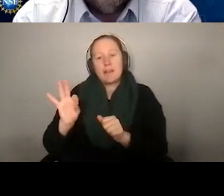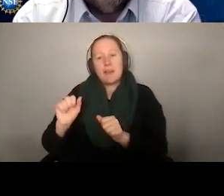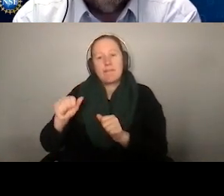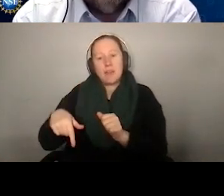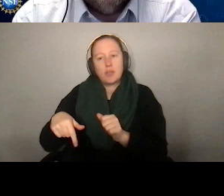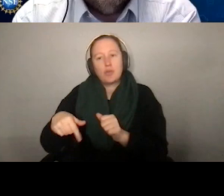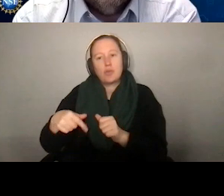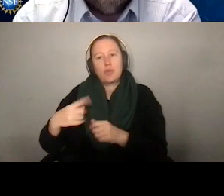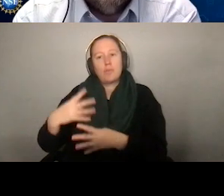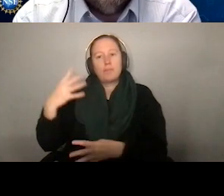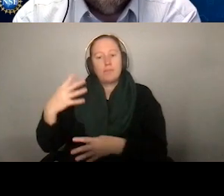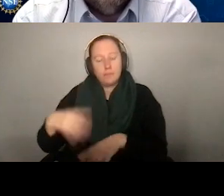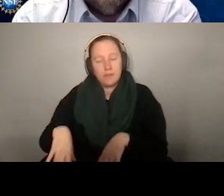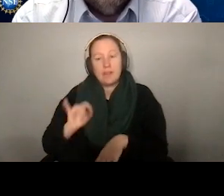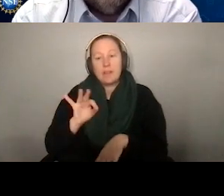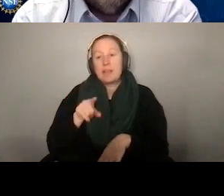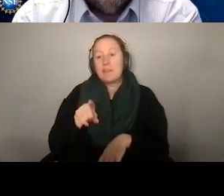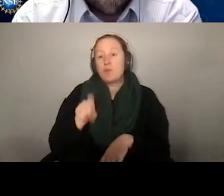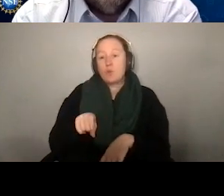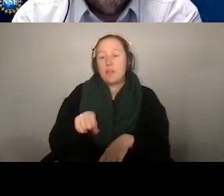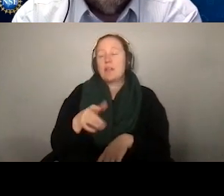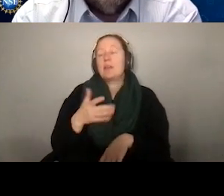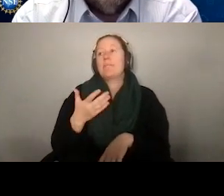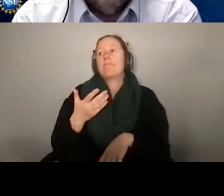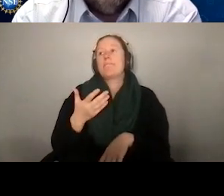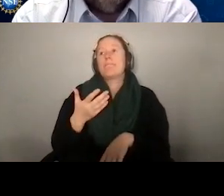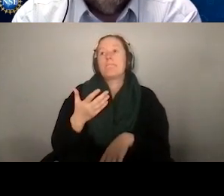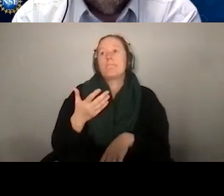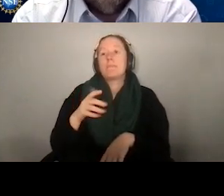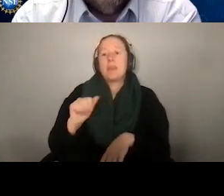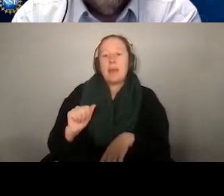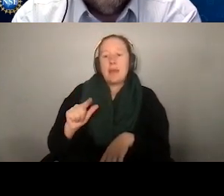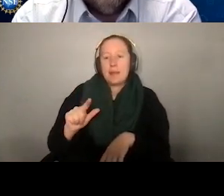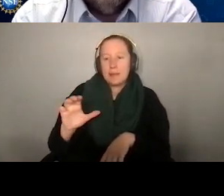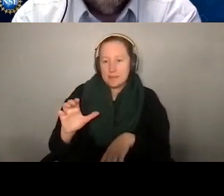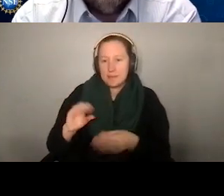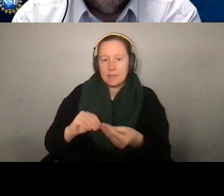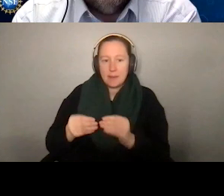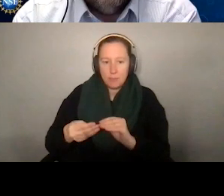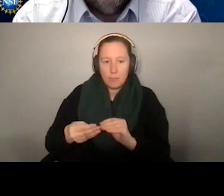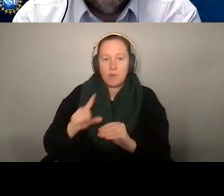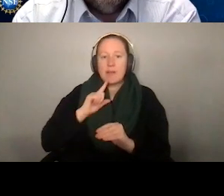If you do need the ALC number, it is listed here.